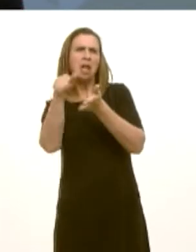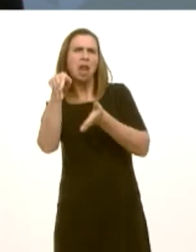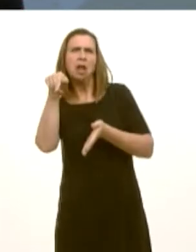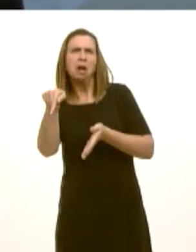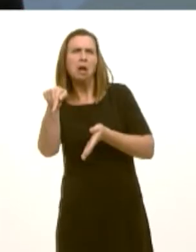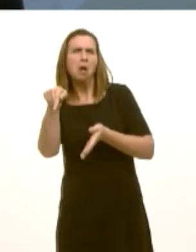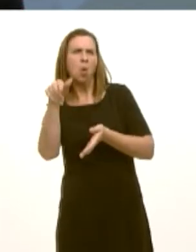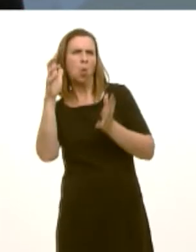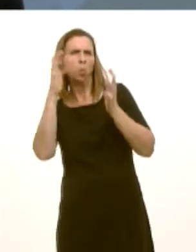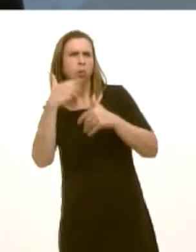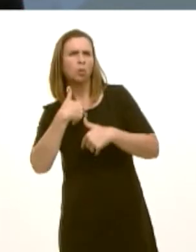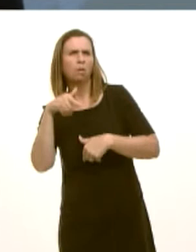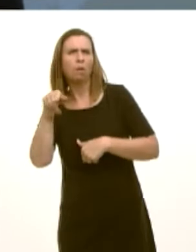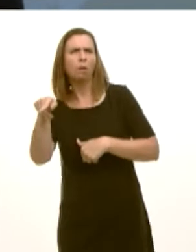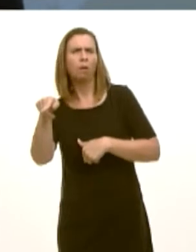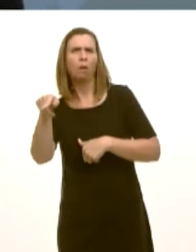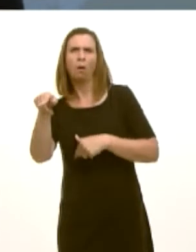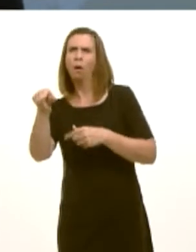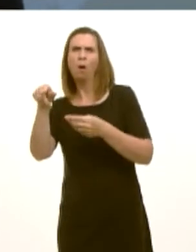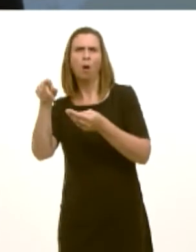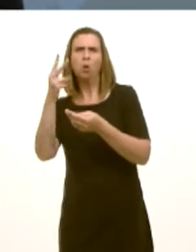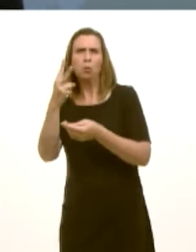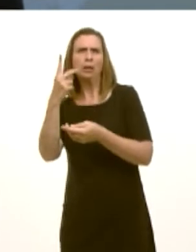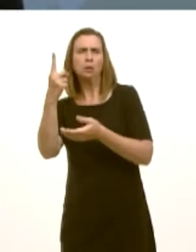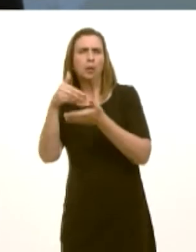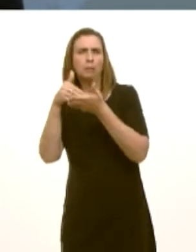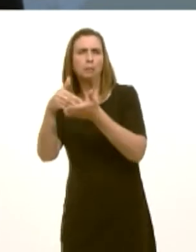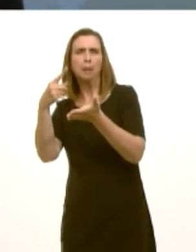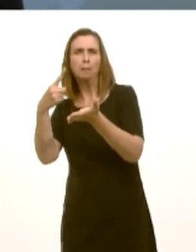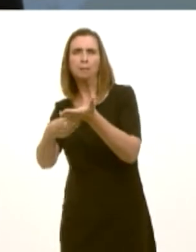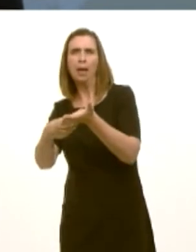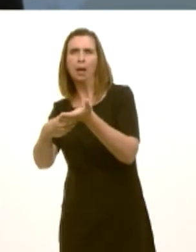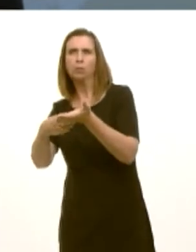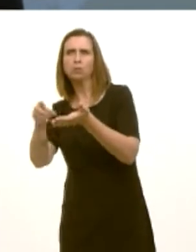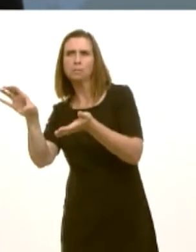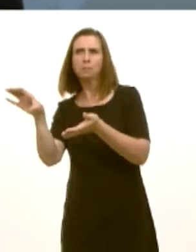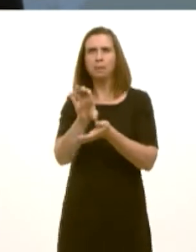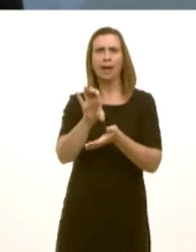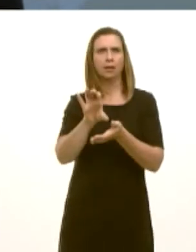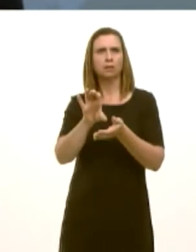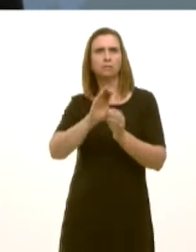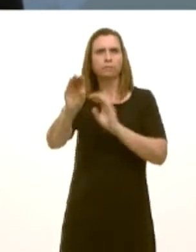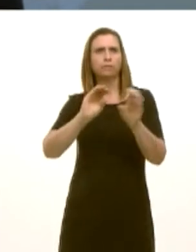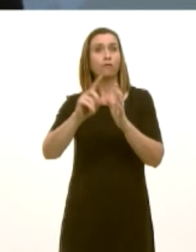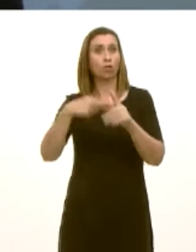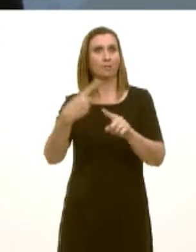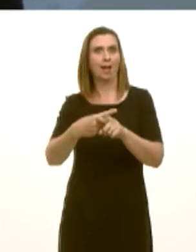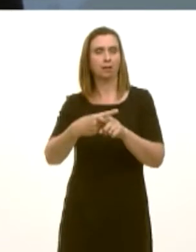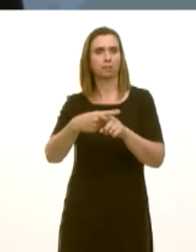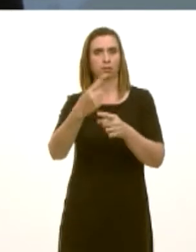in particular, the return to the taxpayerósome £21 million back to the taxpayer. That report is nearly 12 months overdue now.